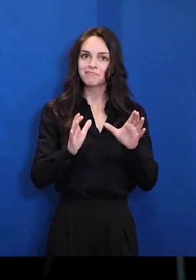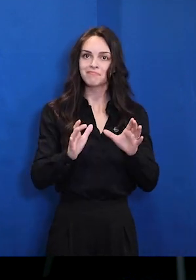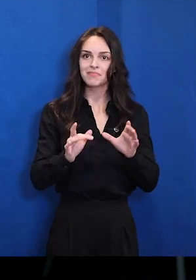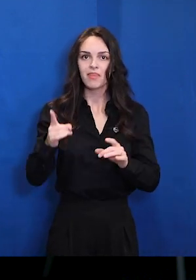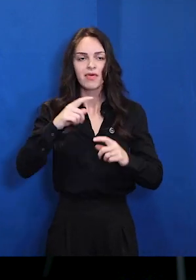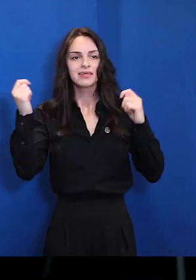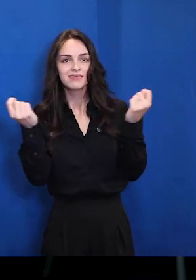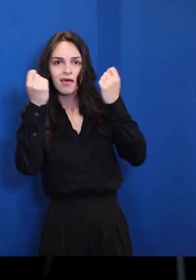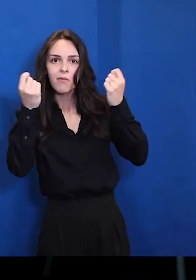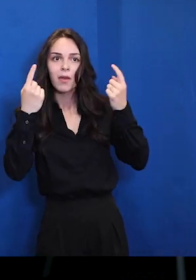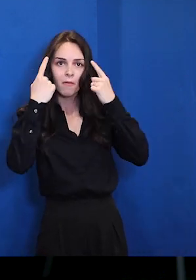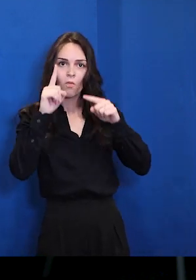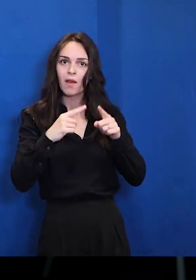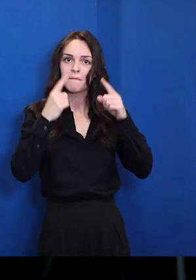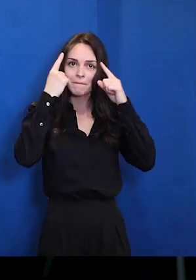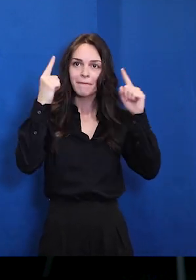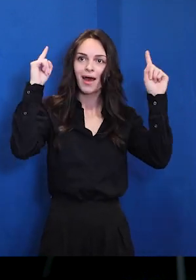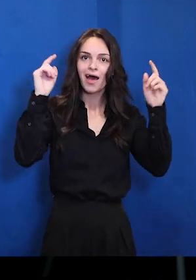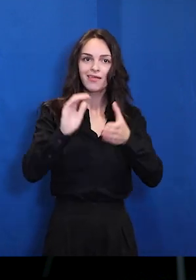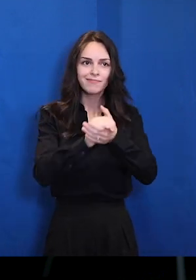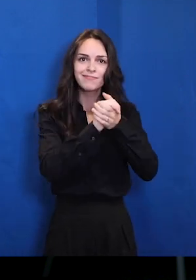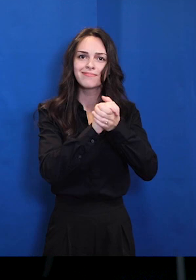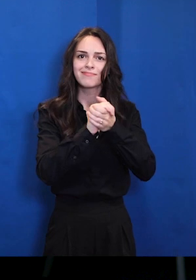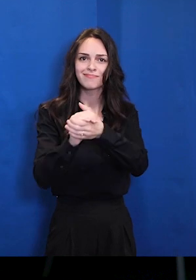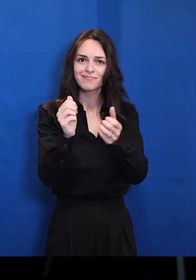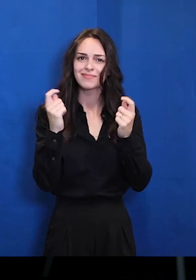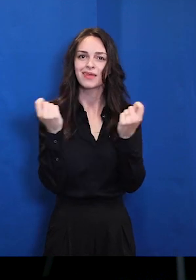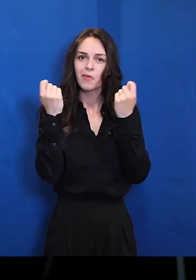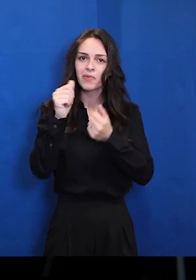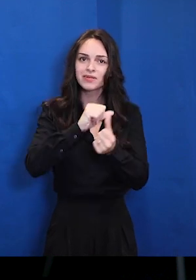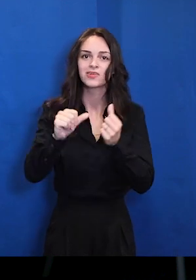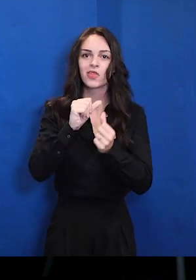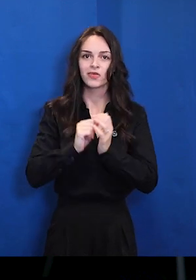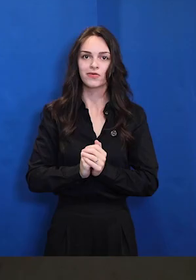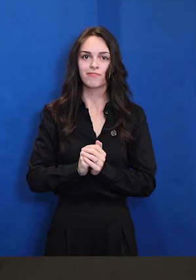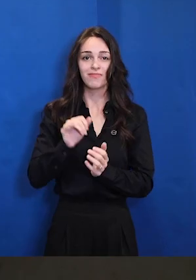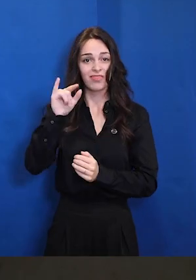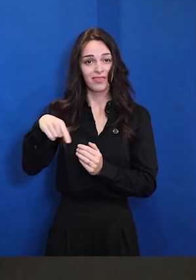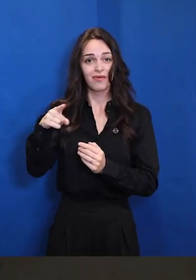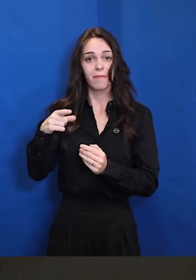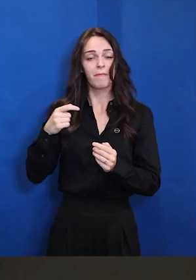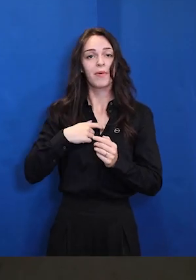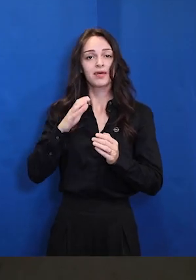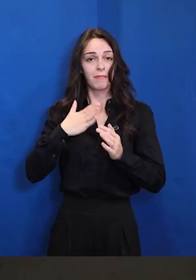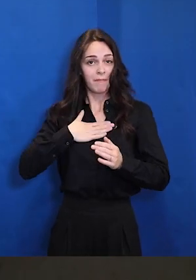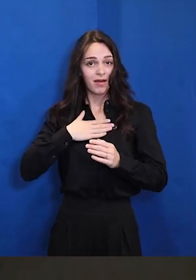who celebrate our successes with us when we achieve our goals, are vital to being happy. I am immensely grateful